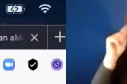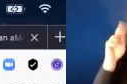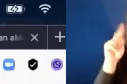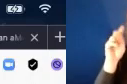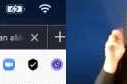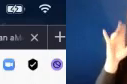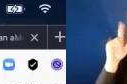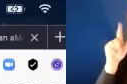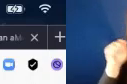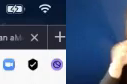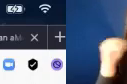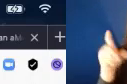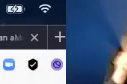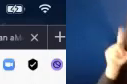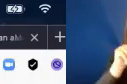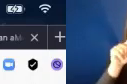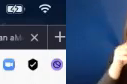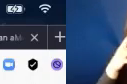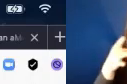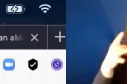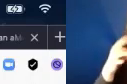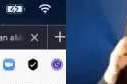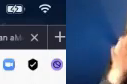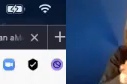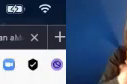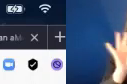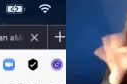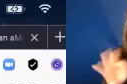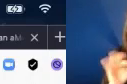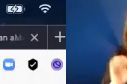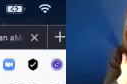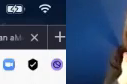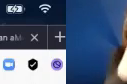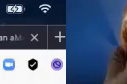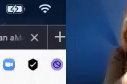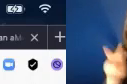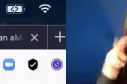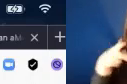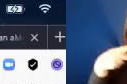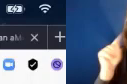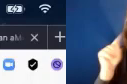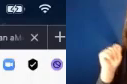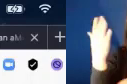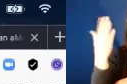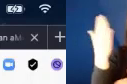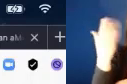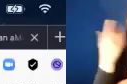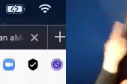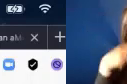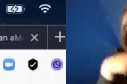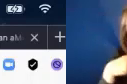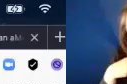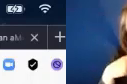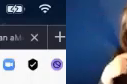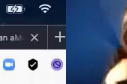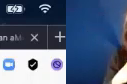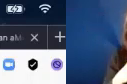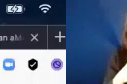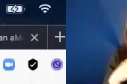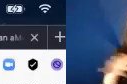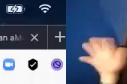06:47:23 on how to transfer a PowerPoint presentation. For example, totally into the interactive,